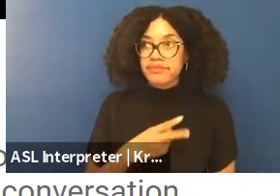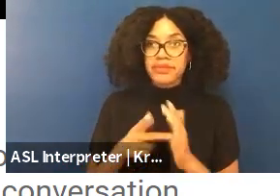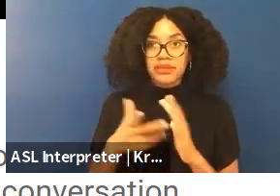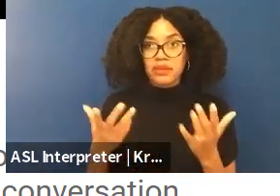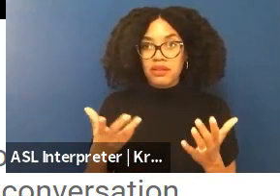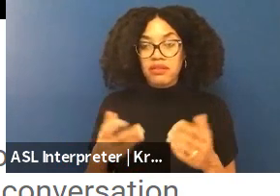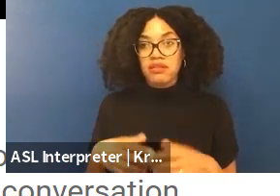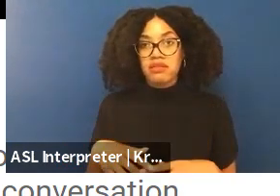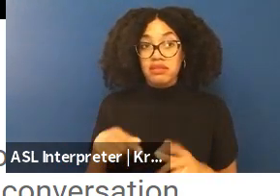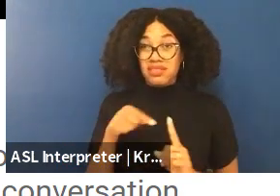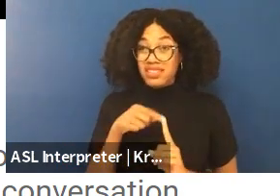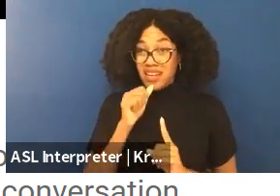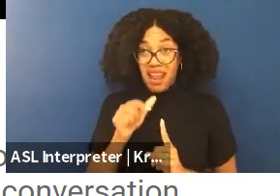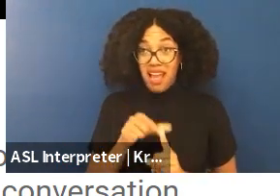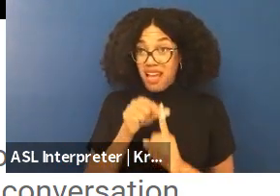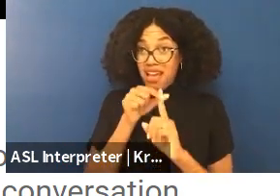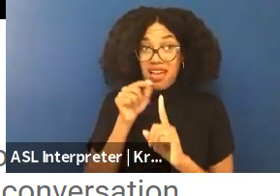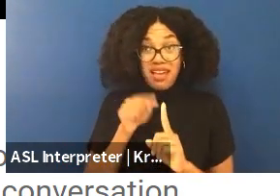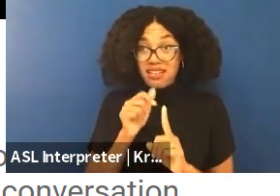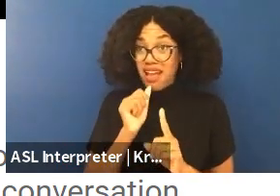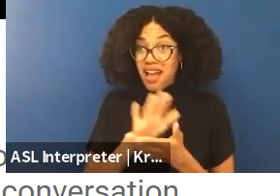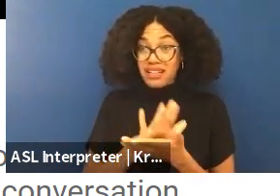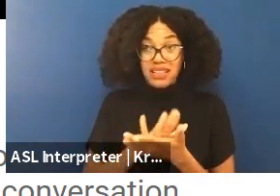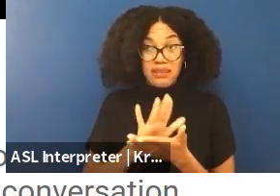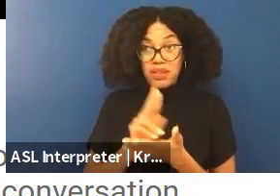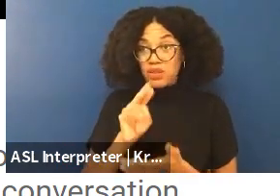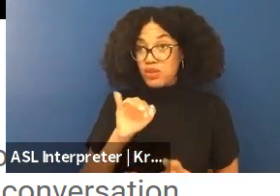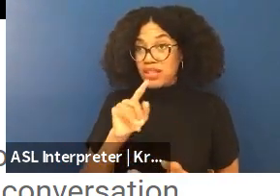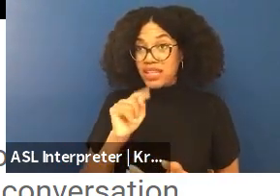not in an academic unit, it's very difficult to make that work visible and understood.